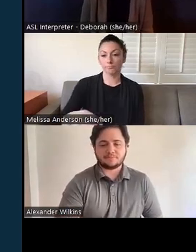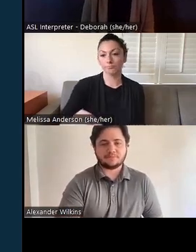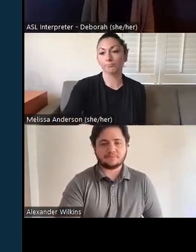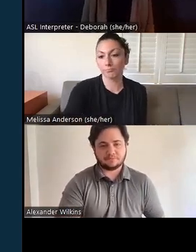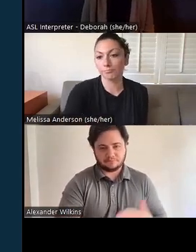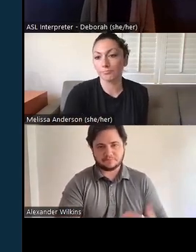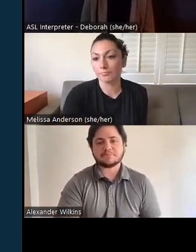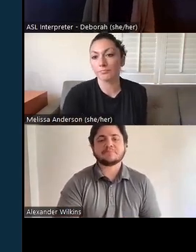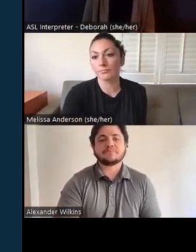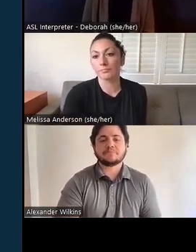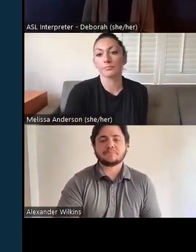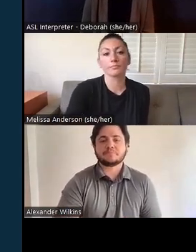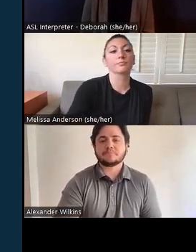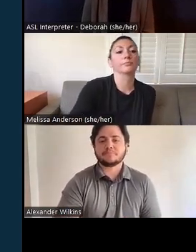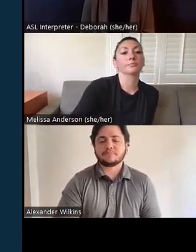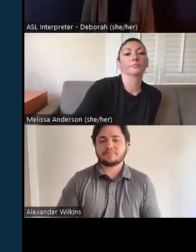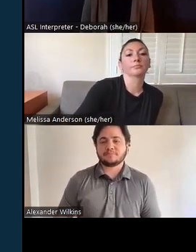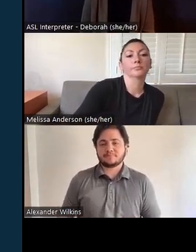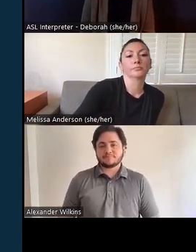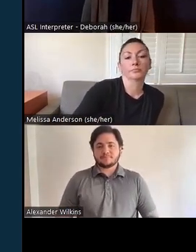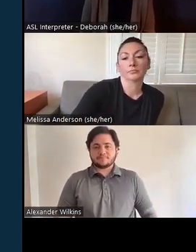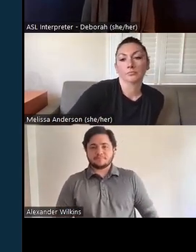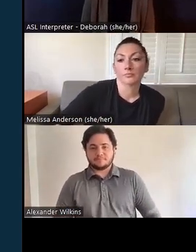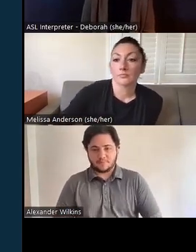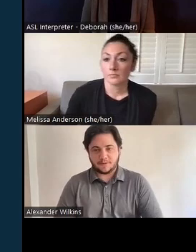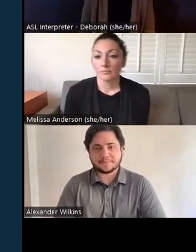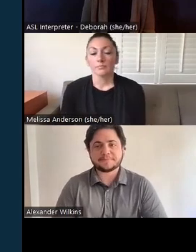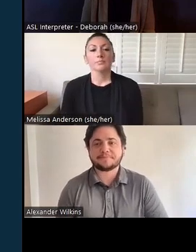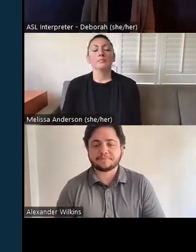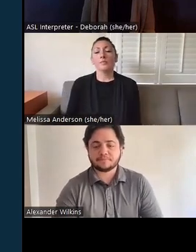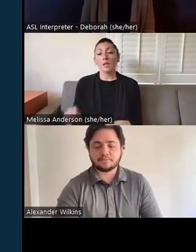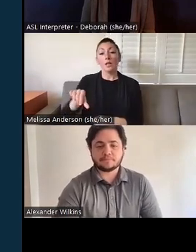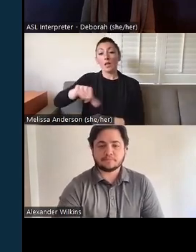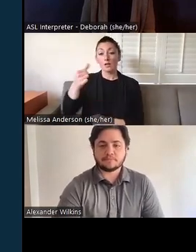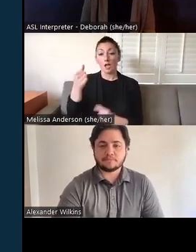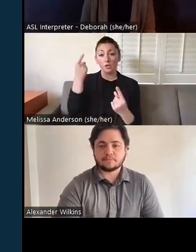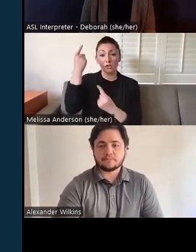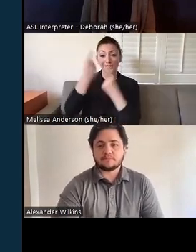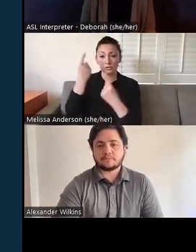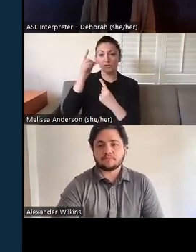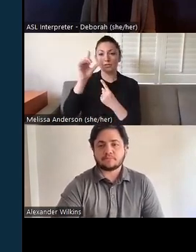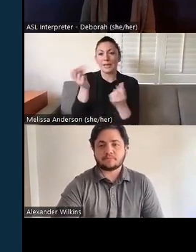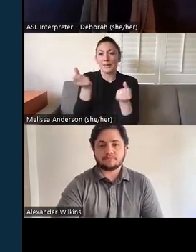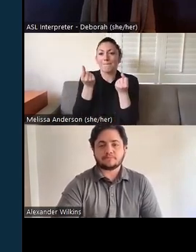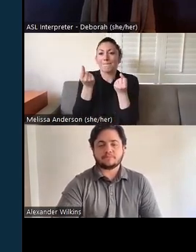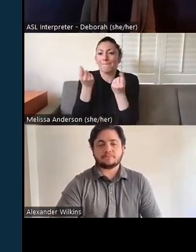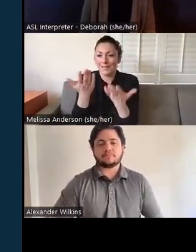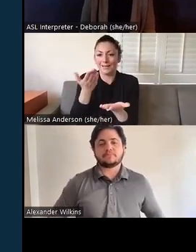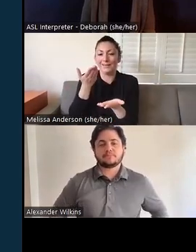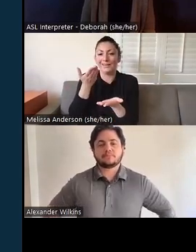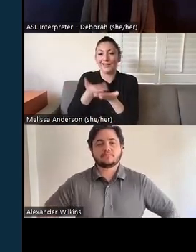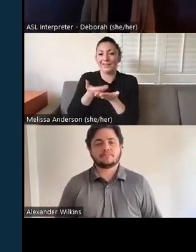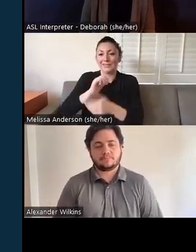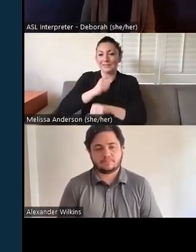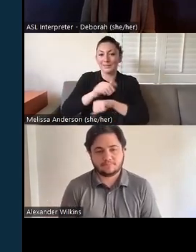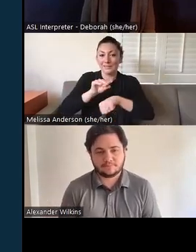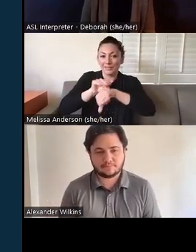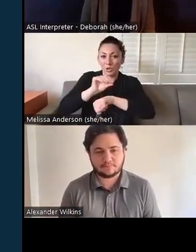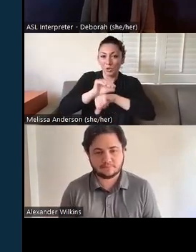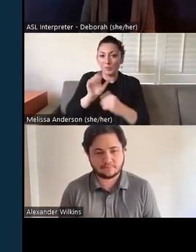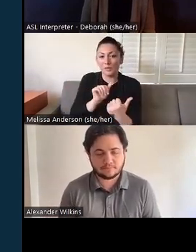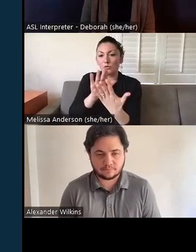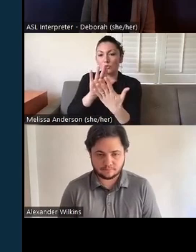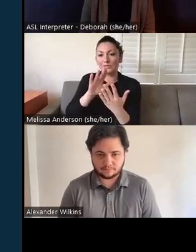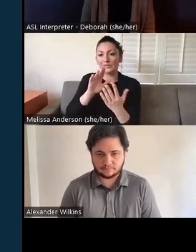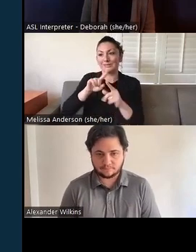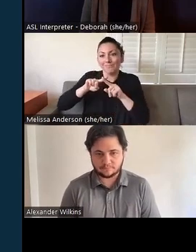and how they are in the world. Another consideration is that many evidence-based